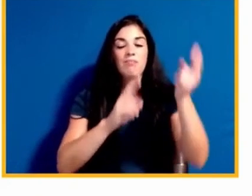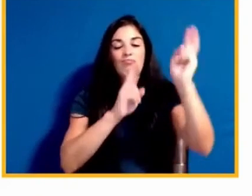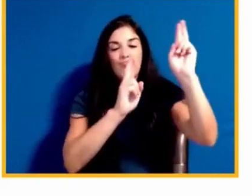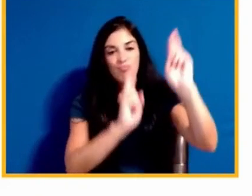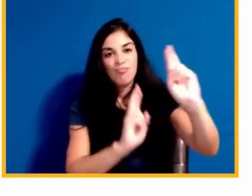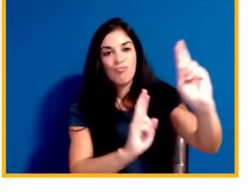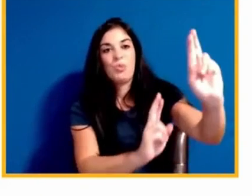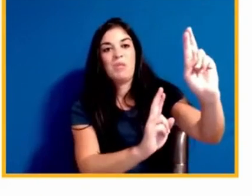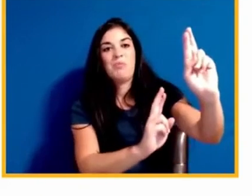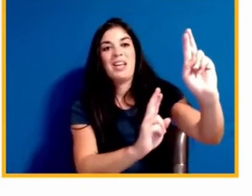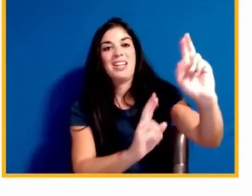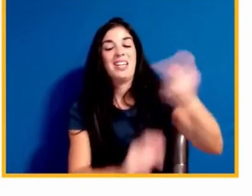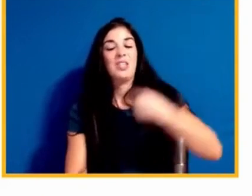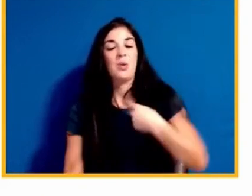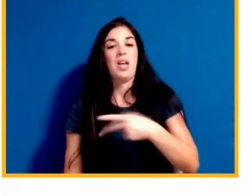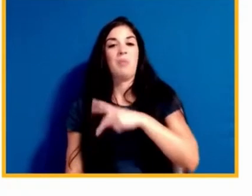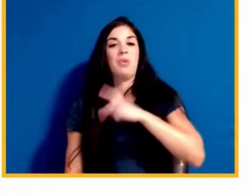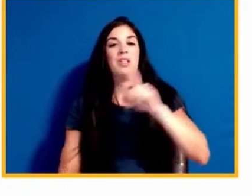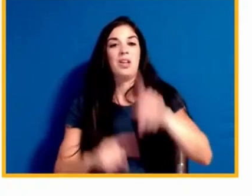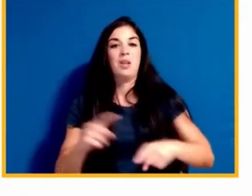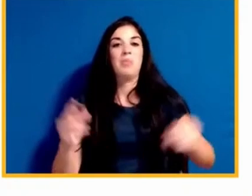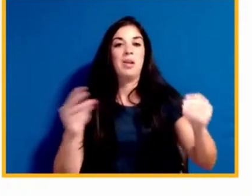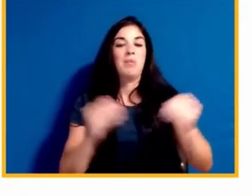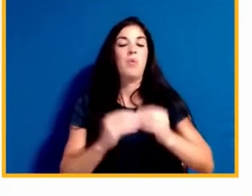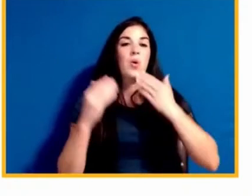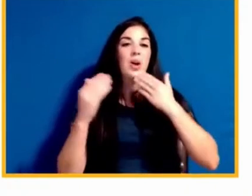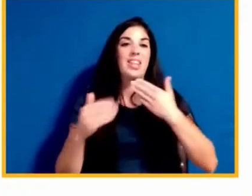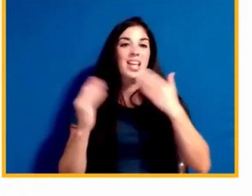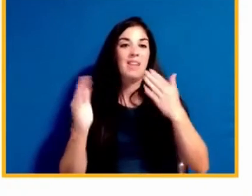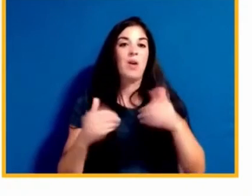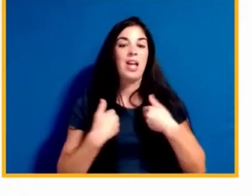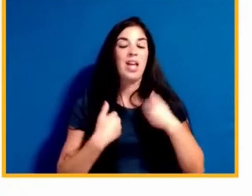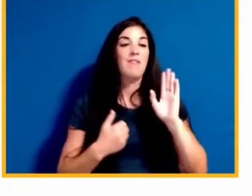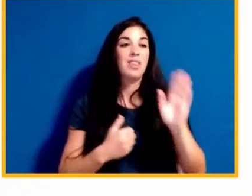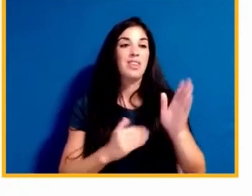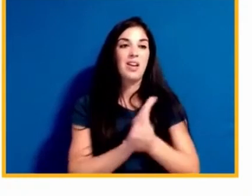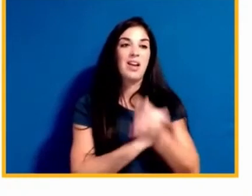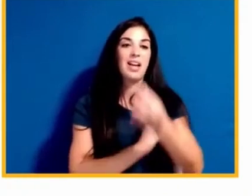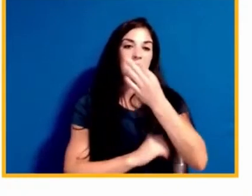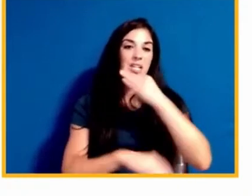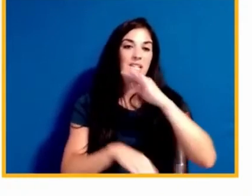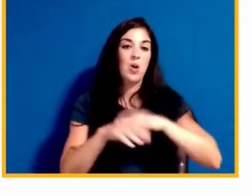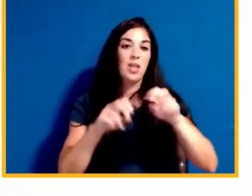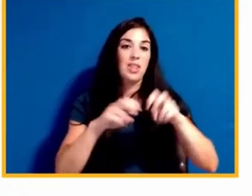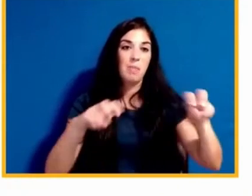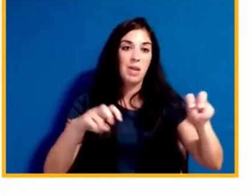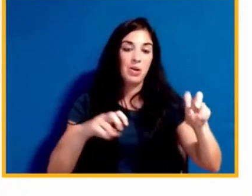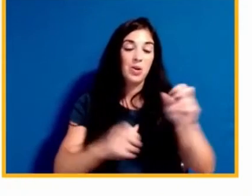and I personally could not be more thankful that I have their expertise on today's panel, so everybody please,